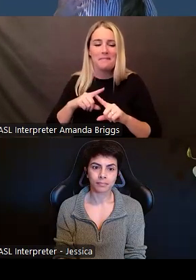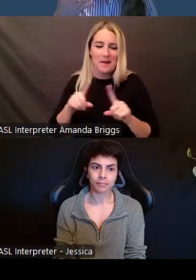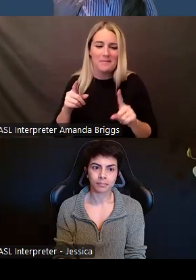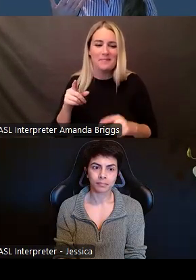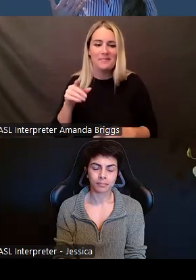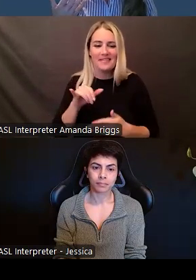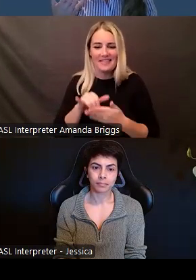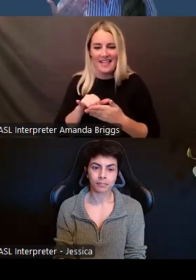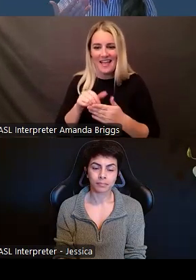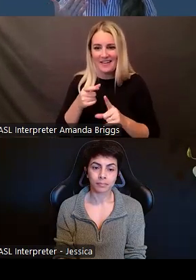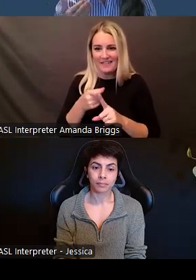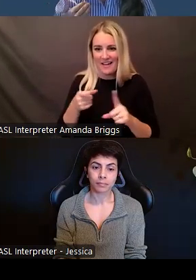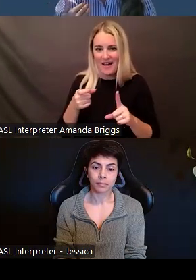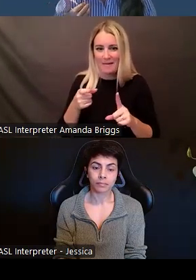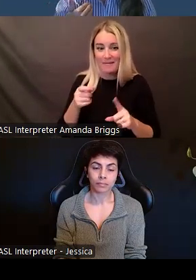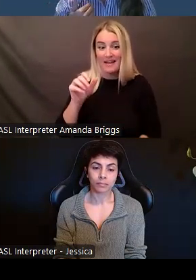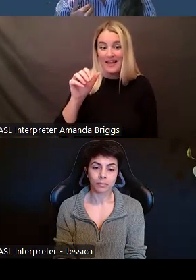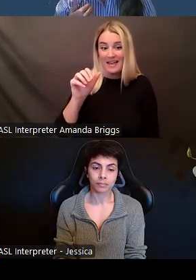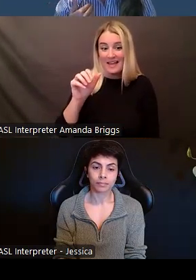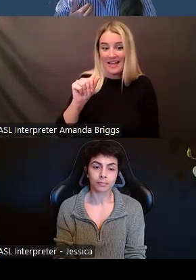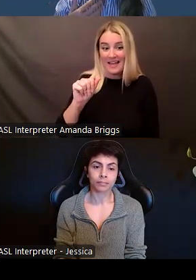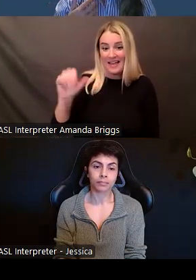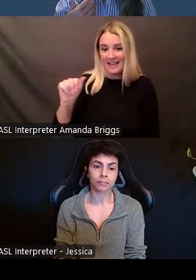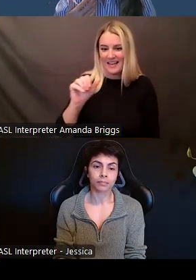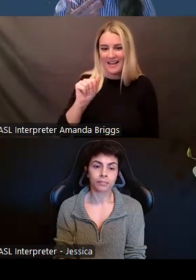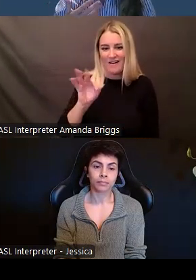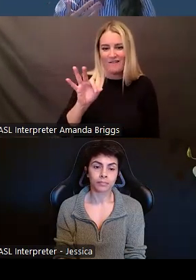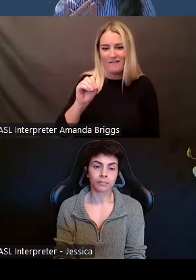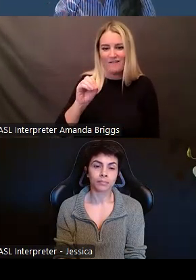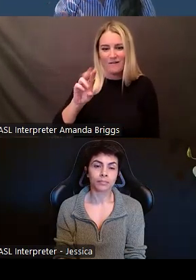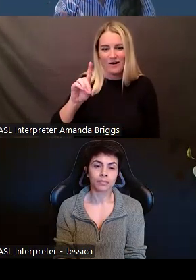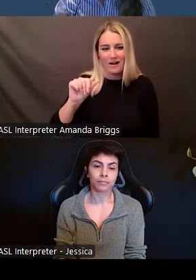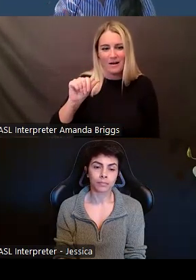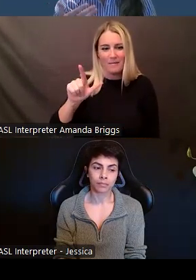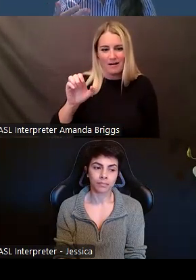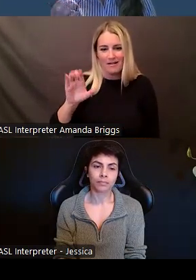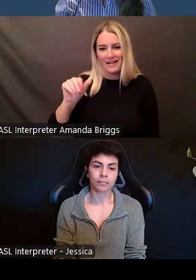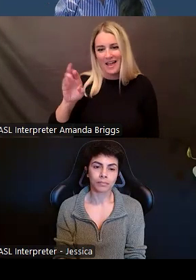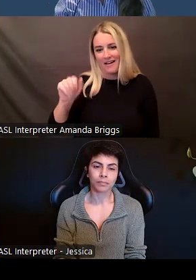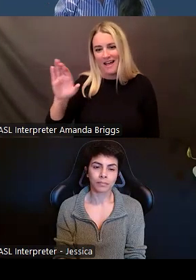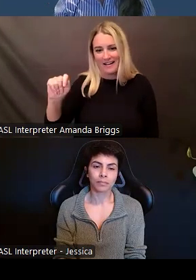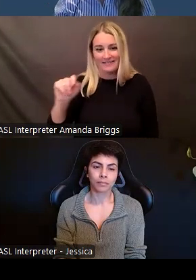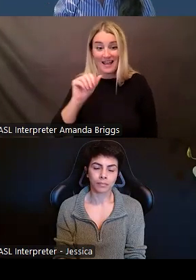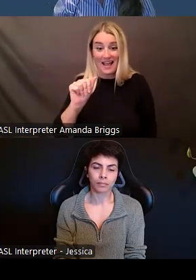But this is the Affordable Care Act, or ACA adult expansion group.